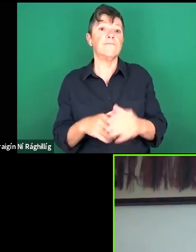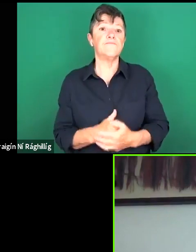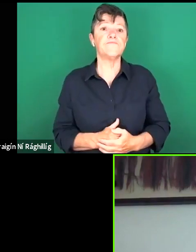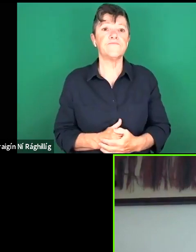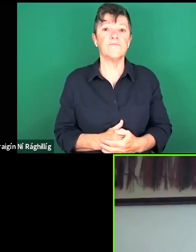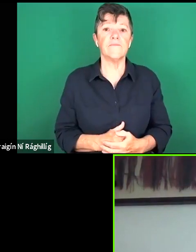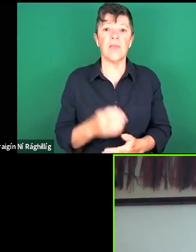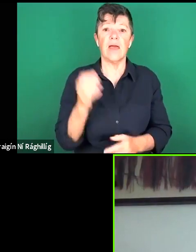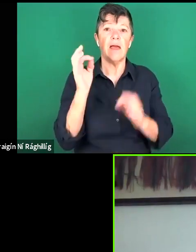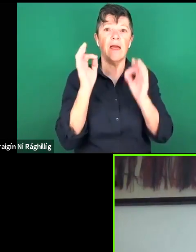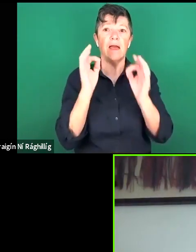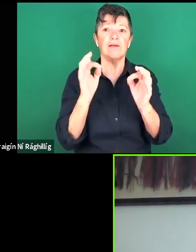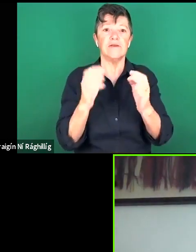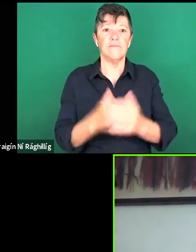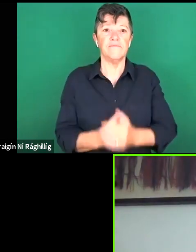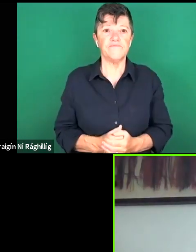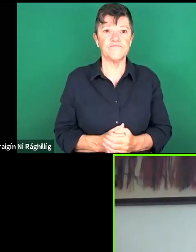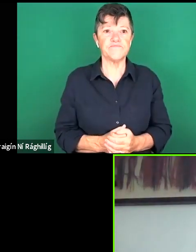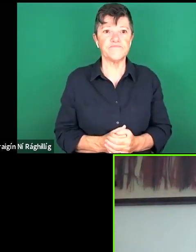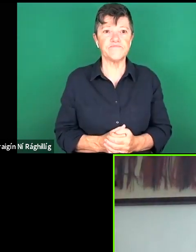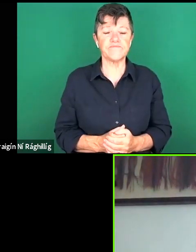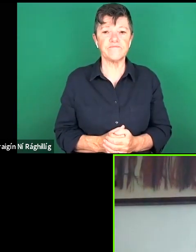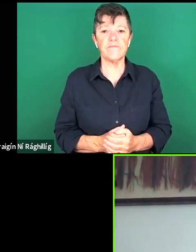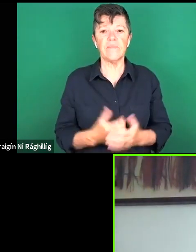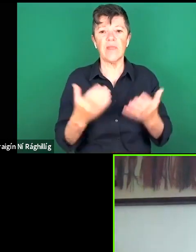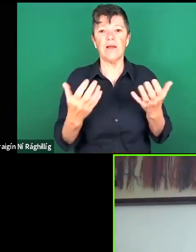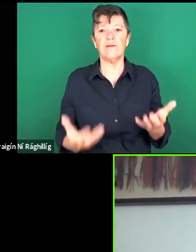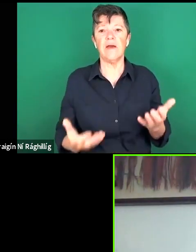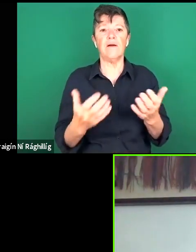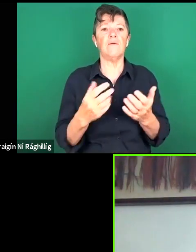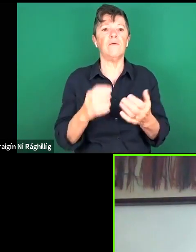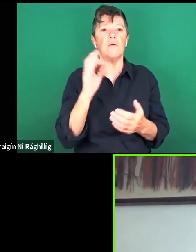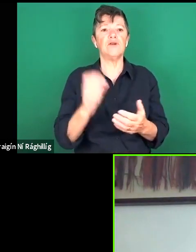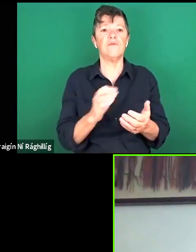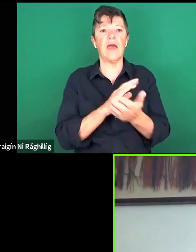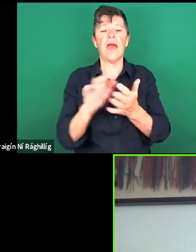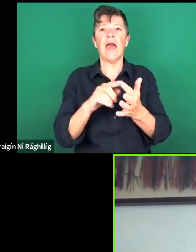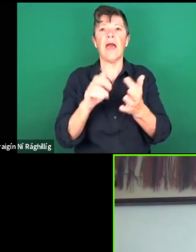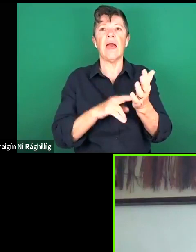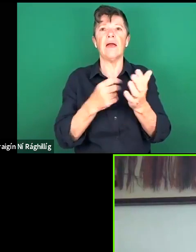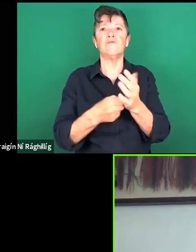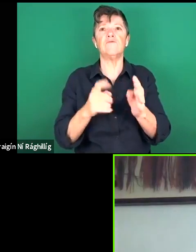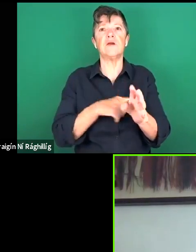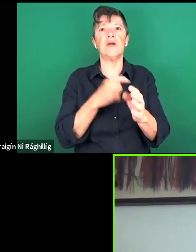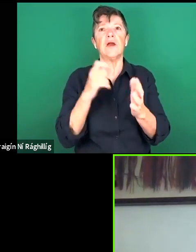of their world and so what responsibility do we take for that relationship